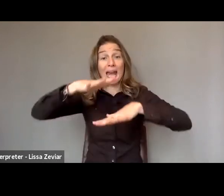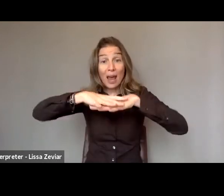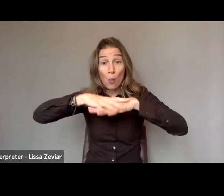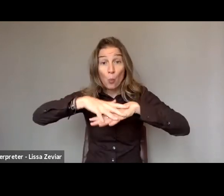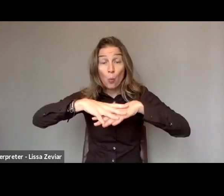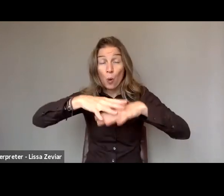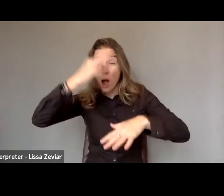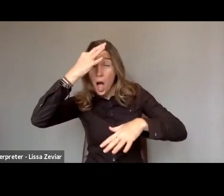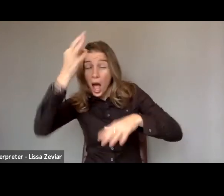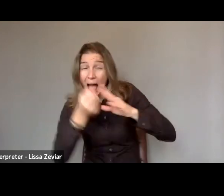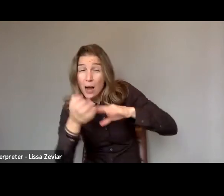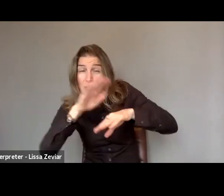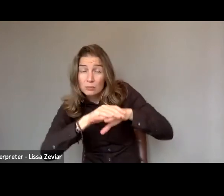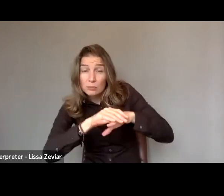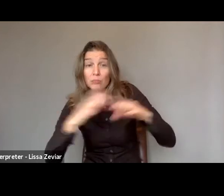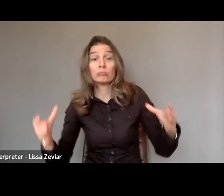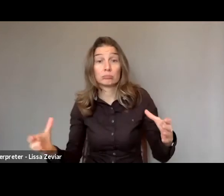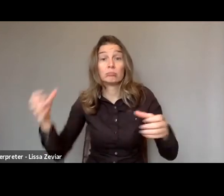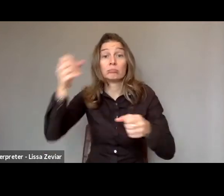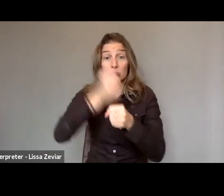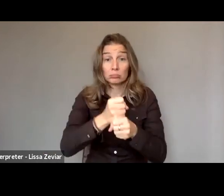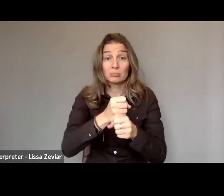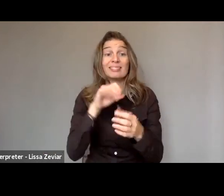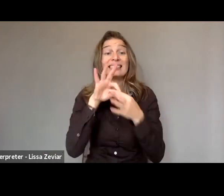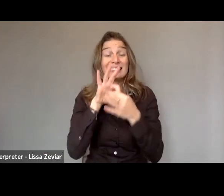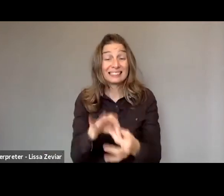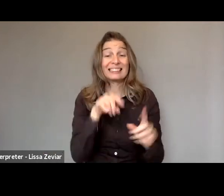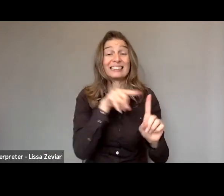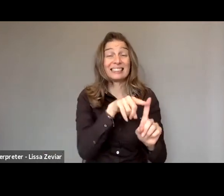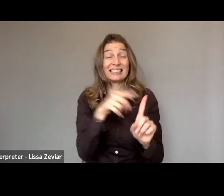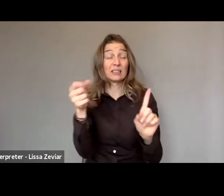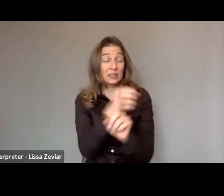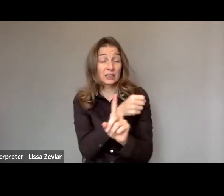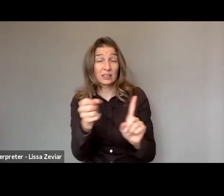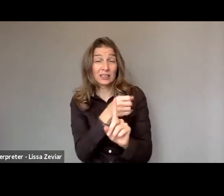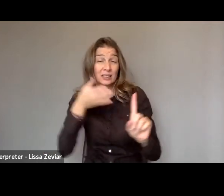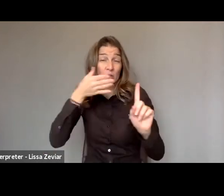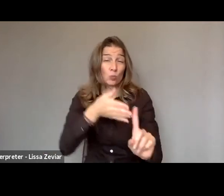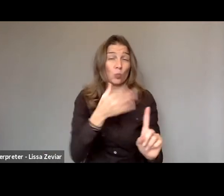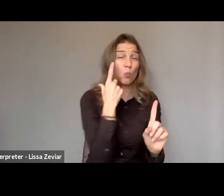on violence against women and domestic violence. Now, keeping in mind that everything we do,